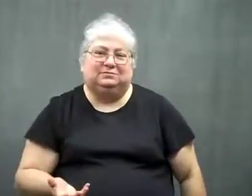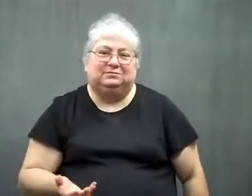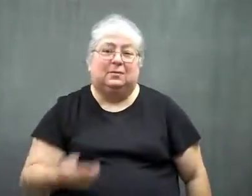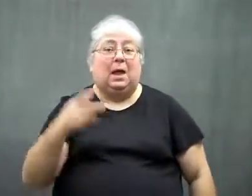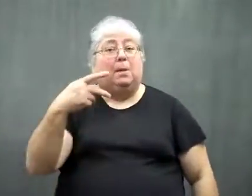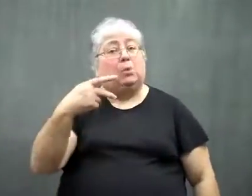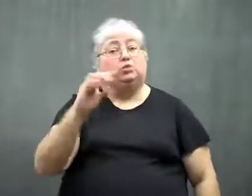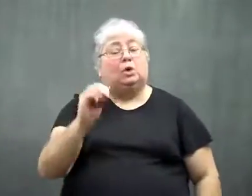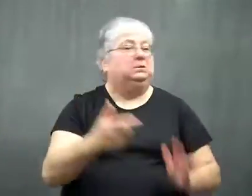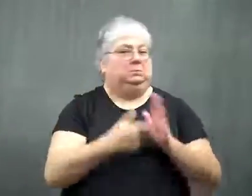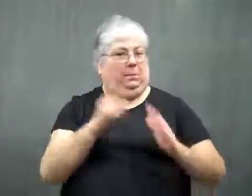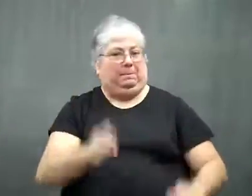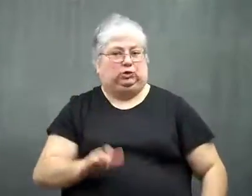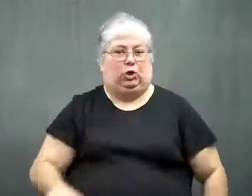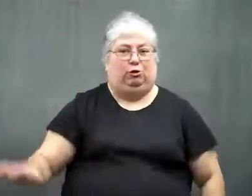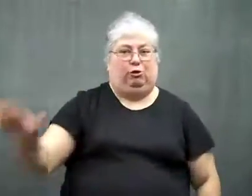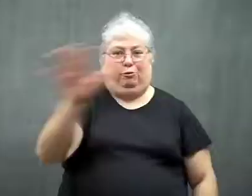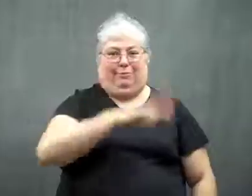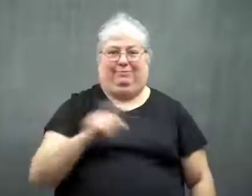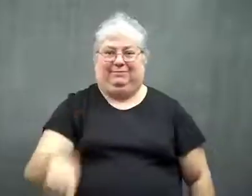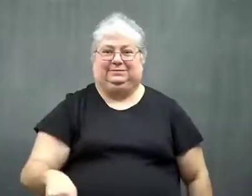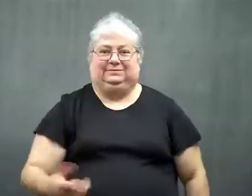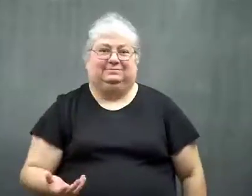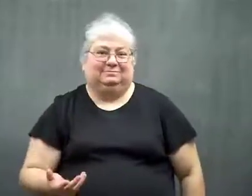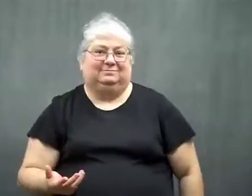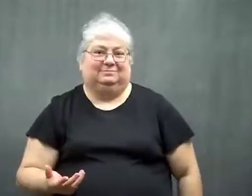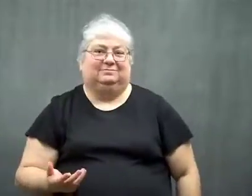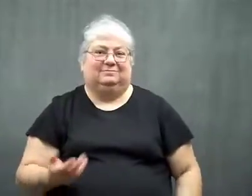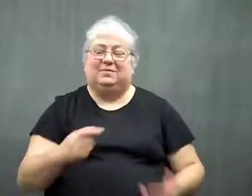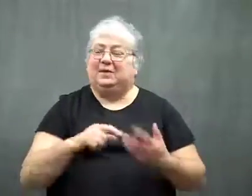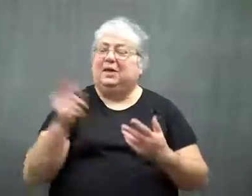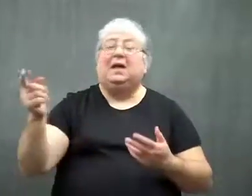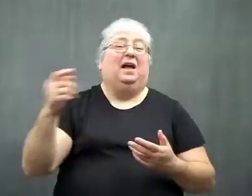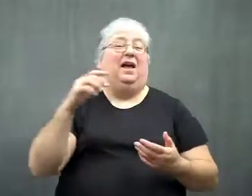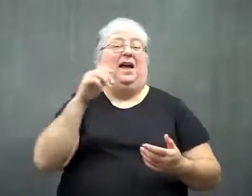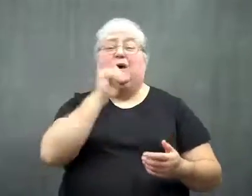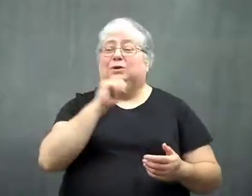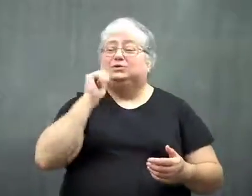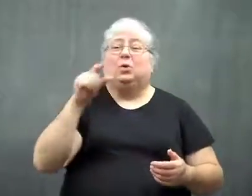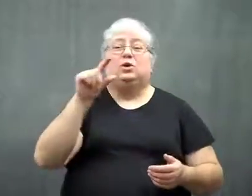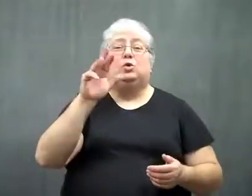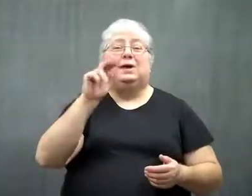The Postal Service is required to deliver everywhere in the U.S.